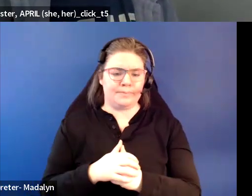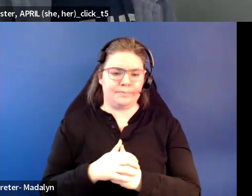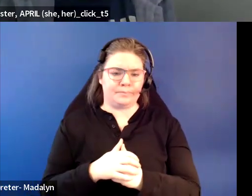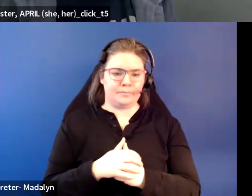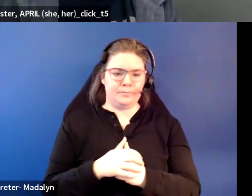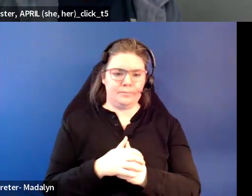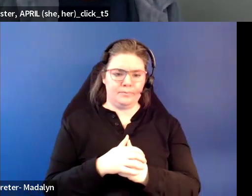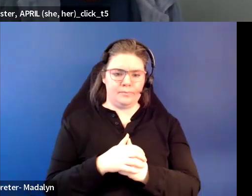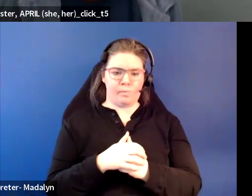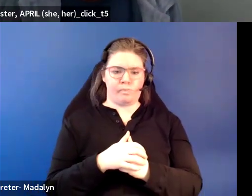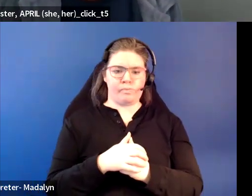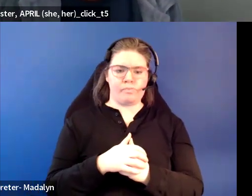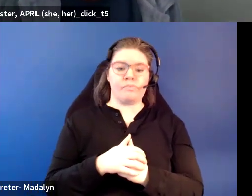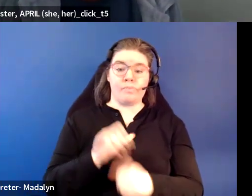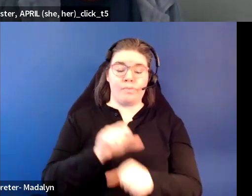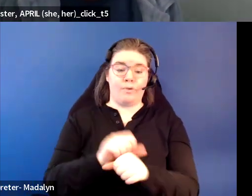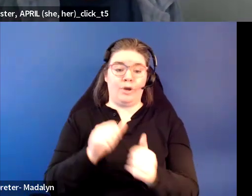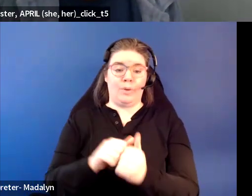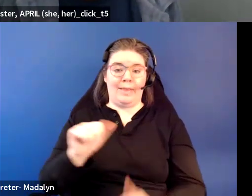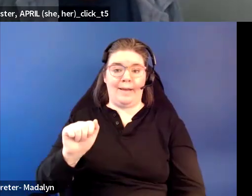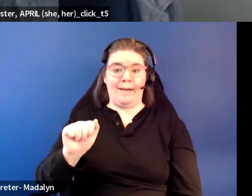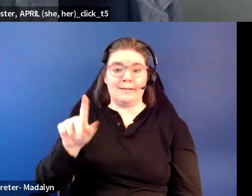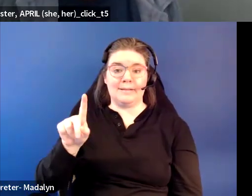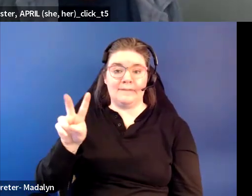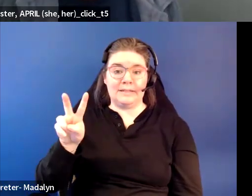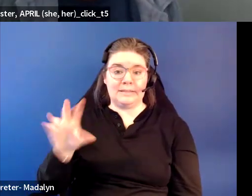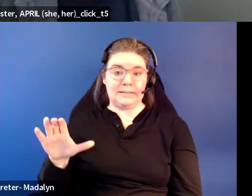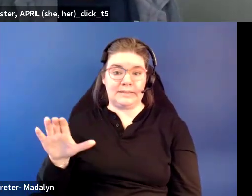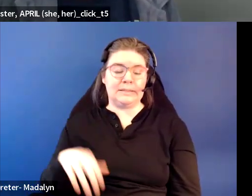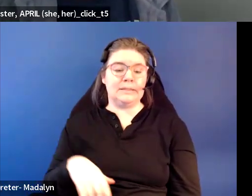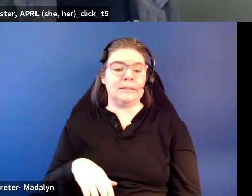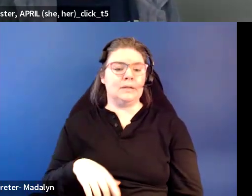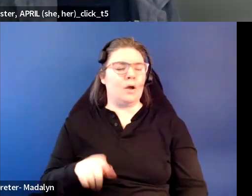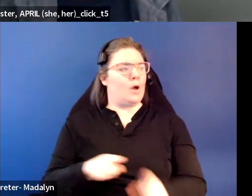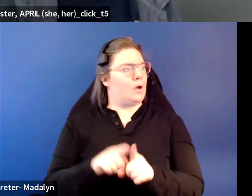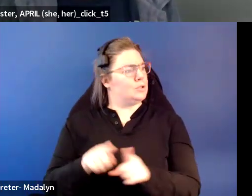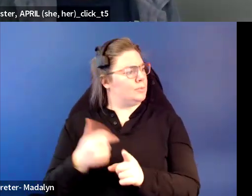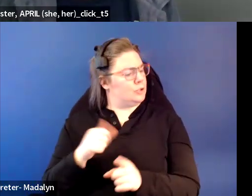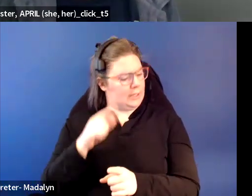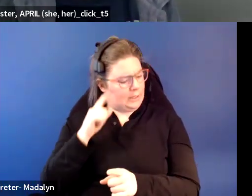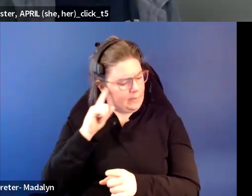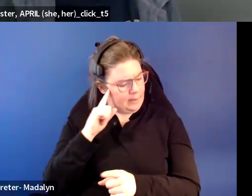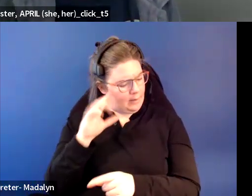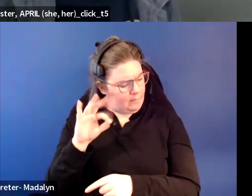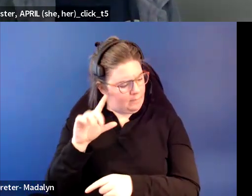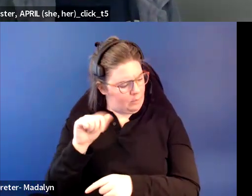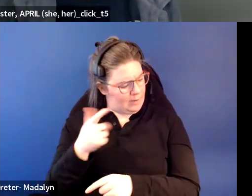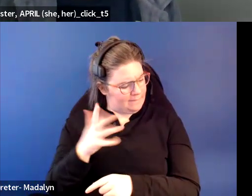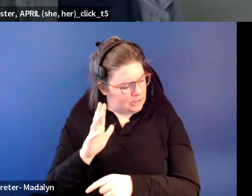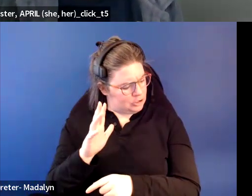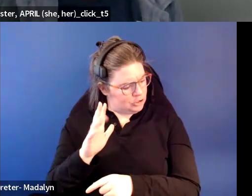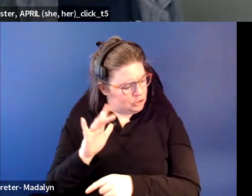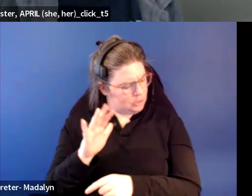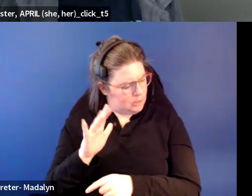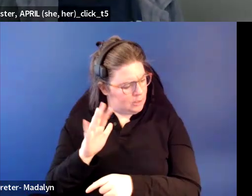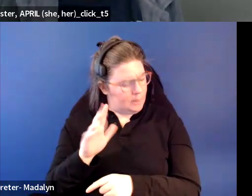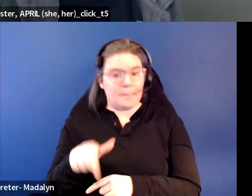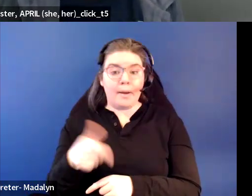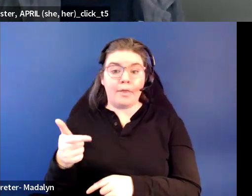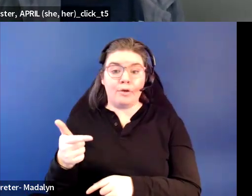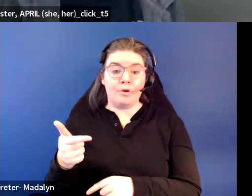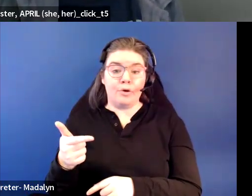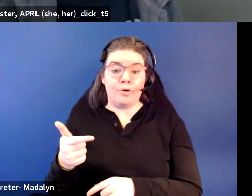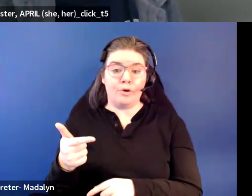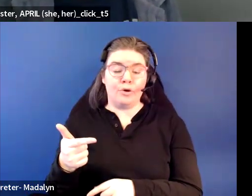Sierra Royster, APRIL (she, her): we're working with the Adbc. We're also. I'm trying to think of Florida has had theirs. Yet. One of the other thing we're doing is we're working with